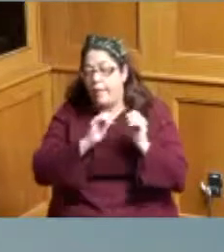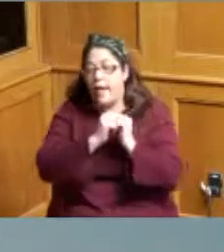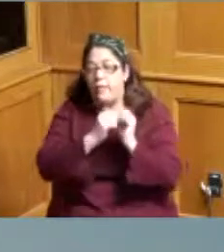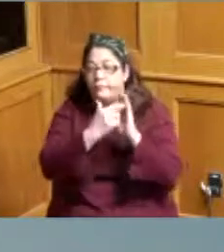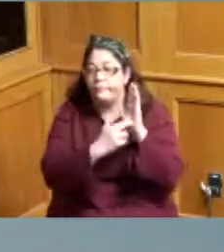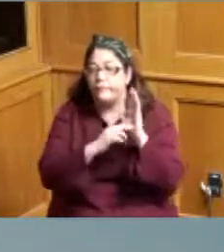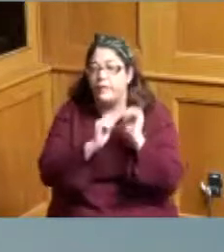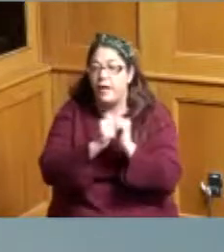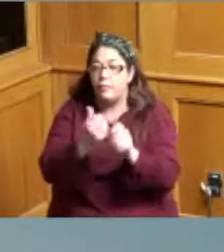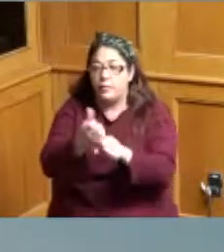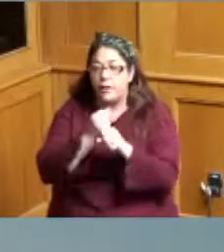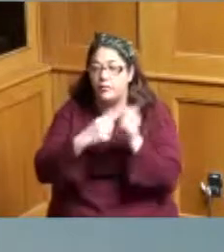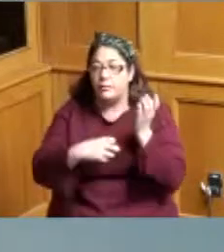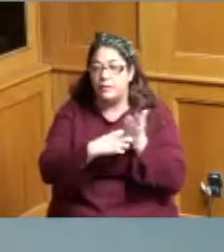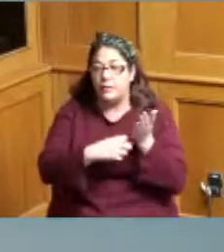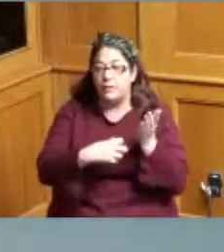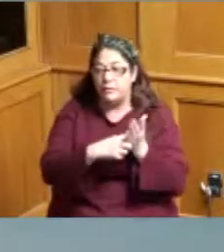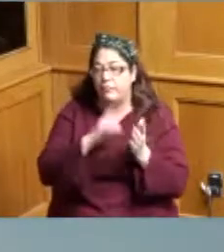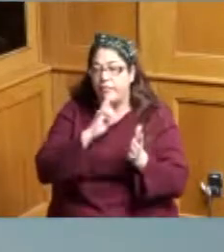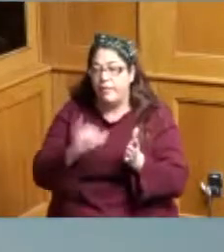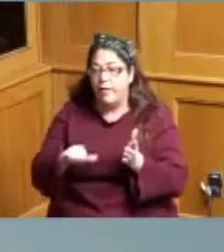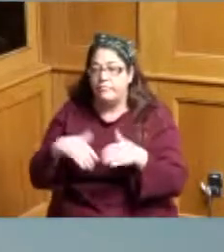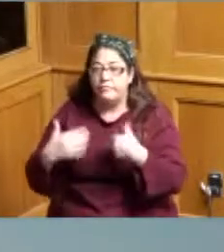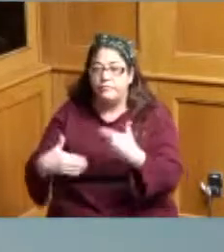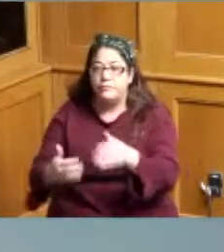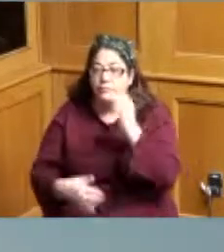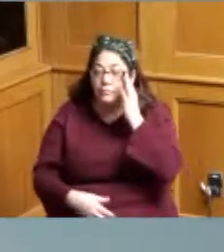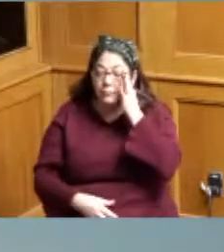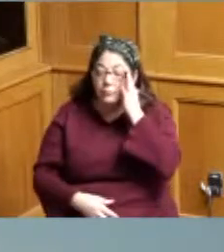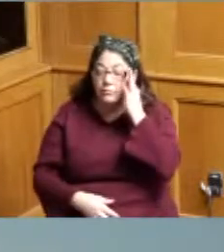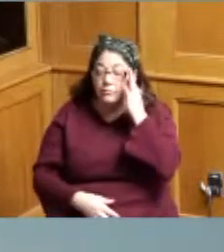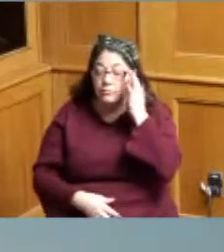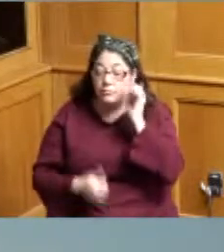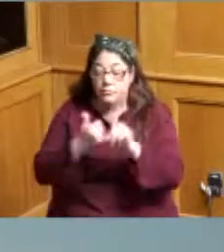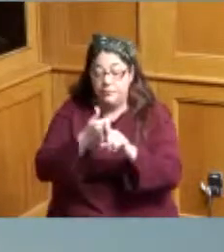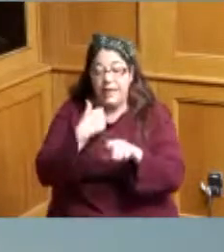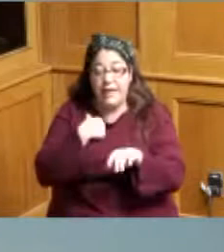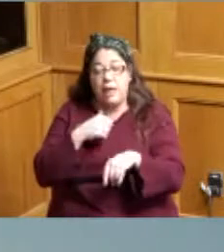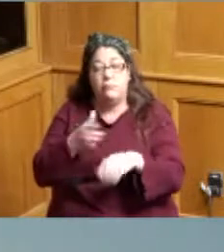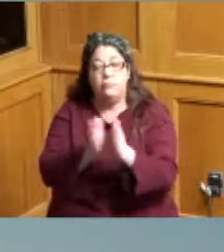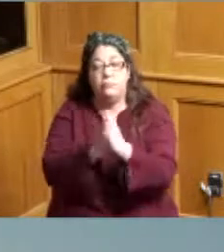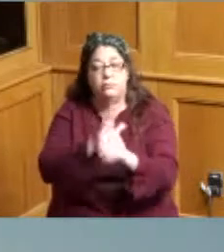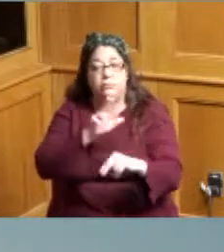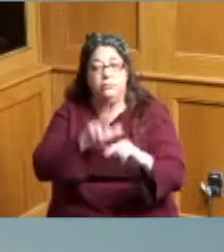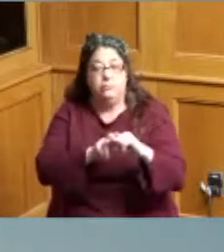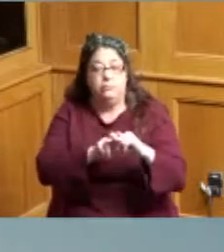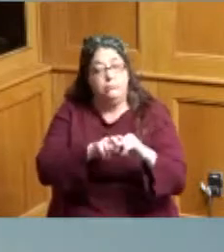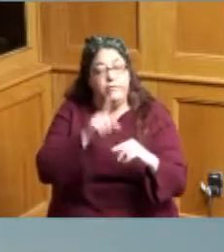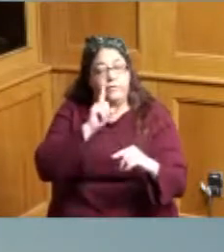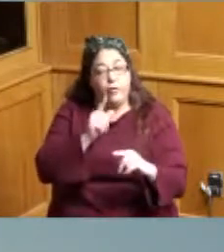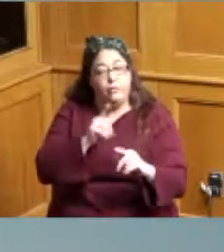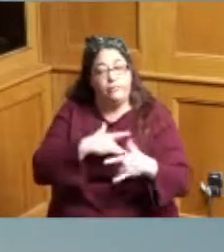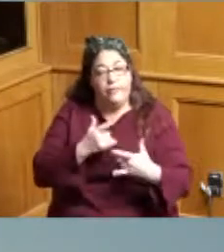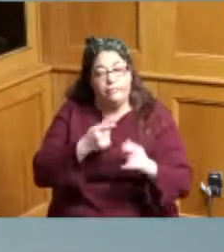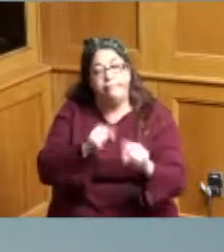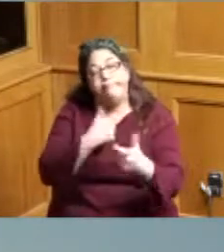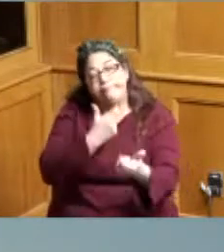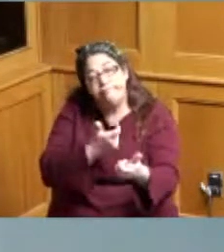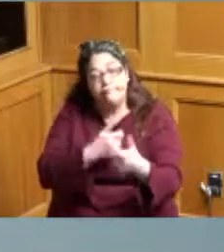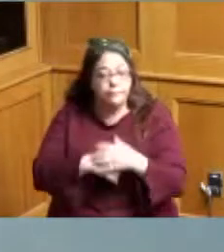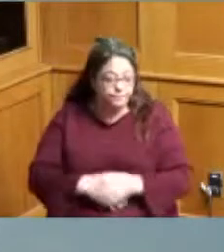go for ticketing etcetera so they they can reserve a a c to the event we had talked about it being an